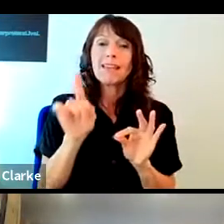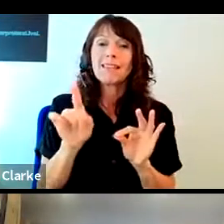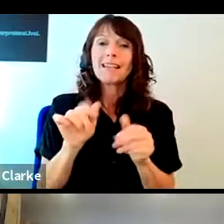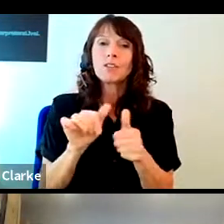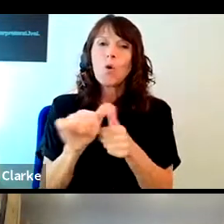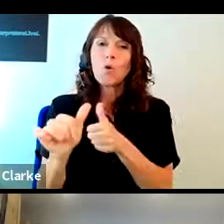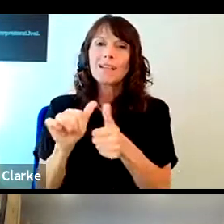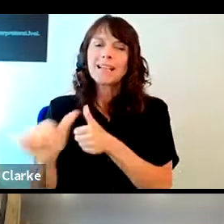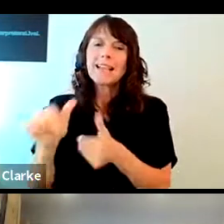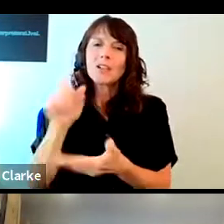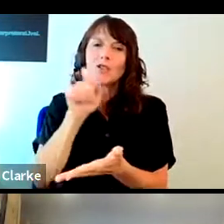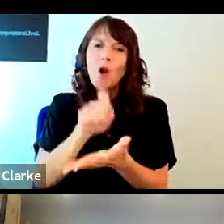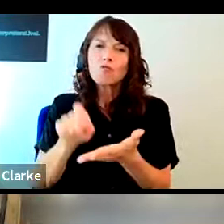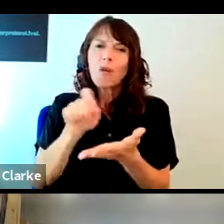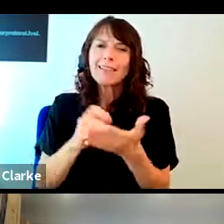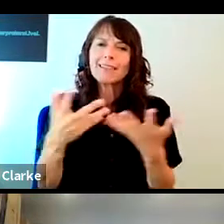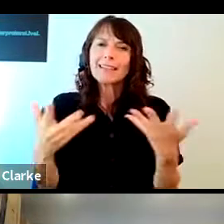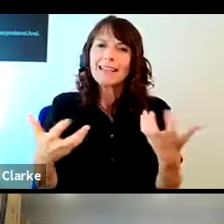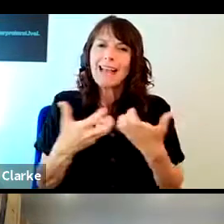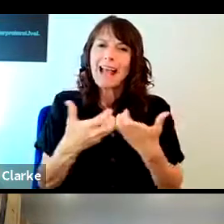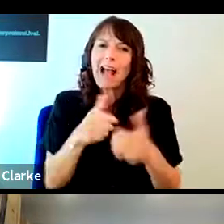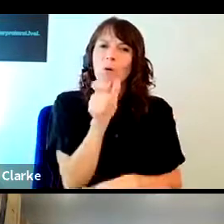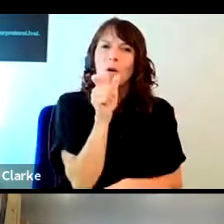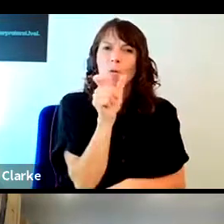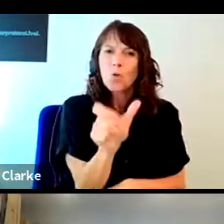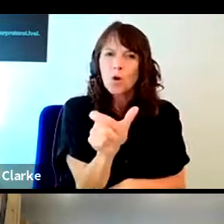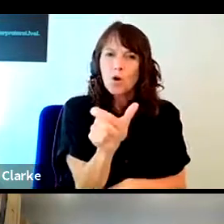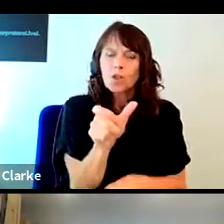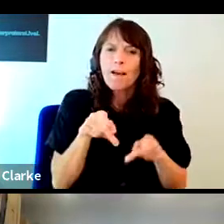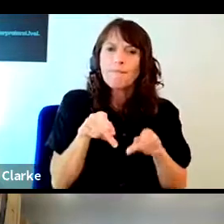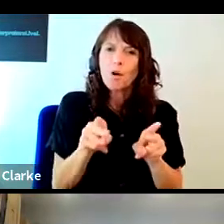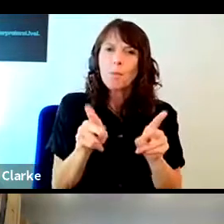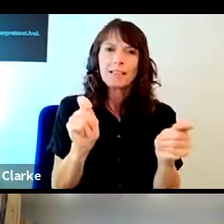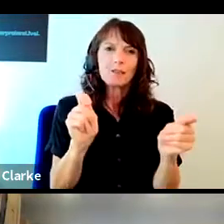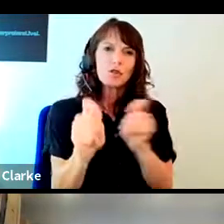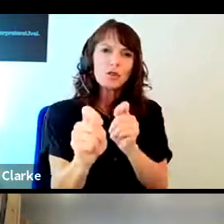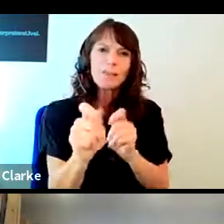the documents in word. If you just ship the word document, that's going to be more accessible than